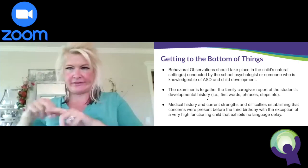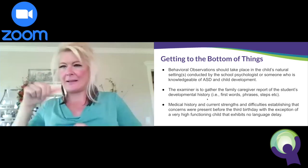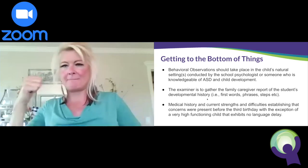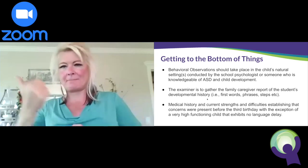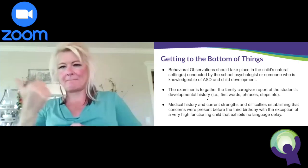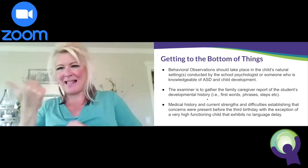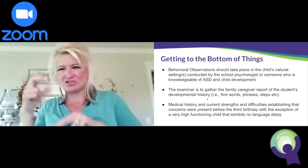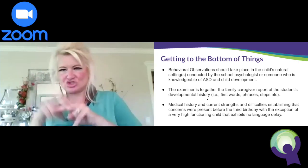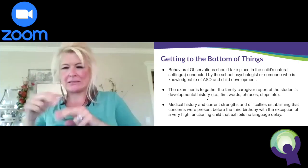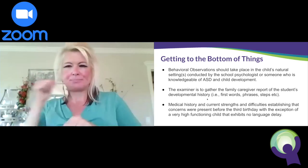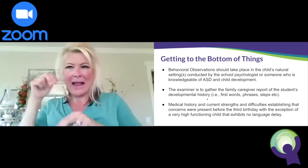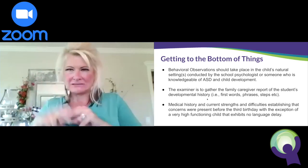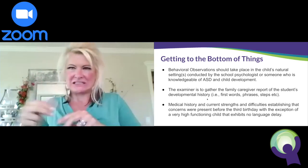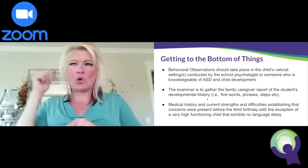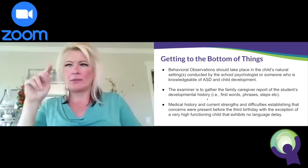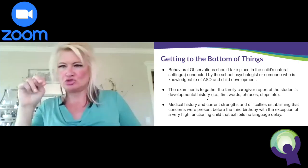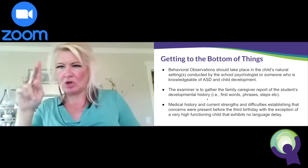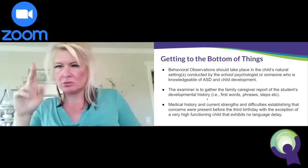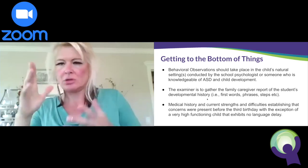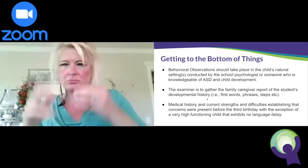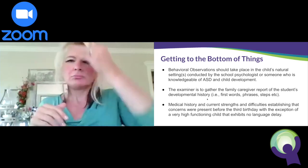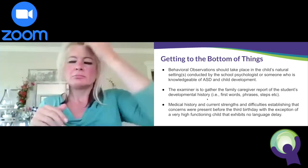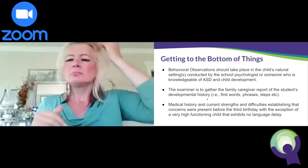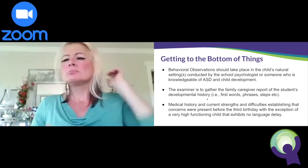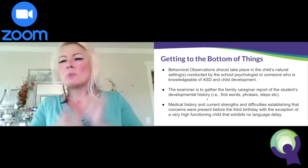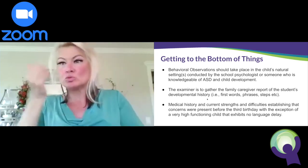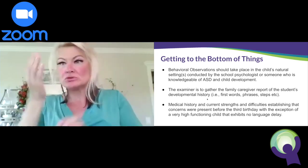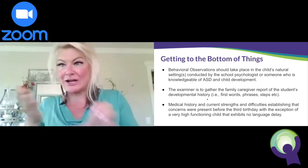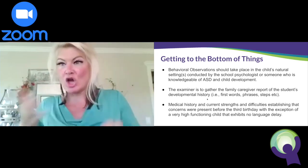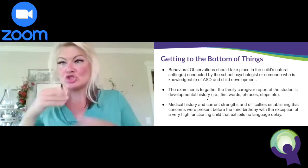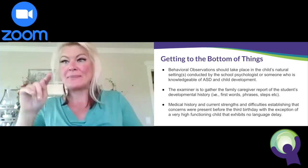everyone in the driver's seat. Yeah, I'll talk about that.. yes okay.